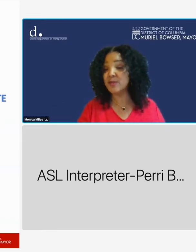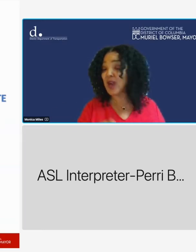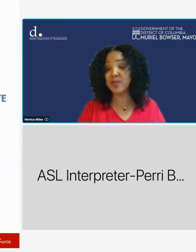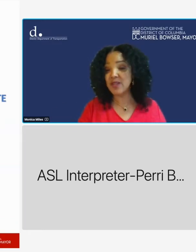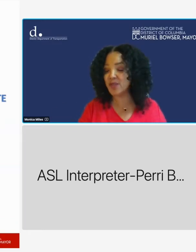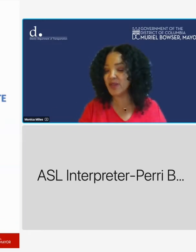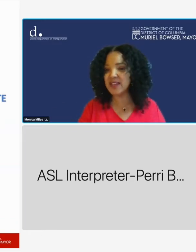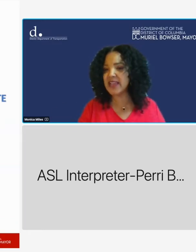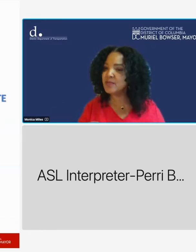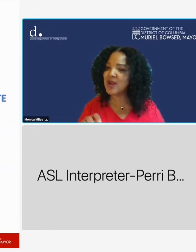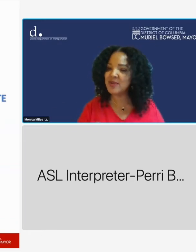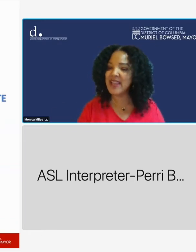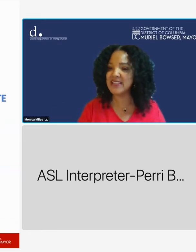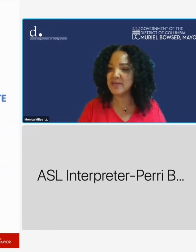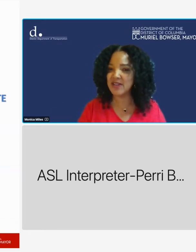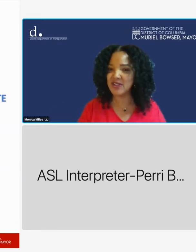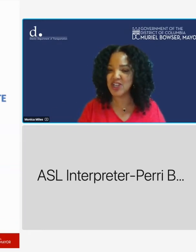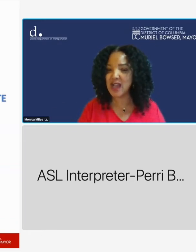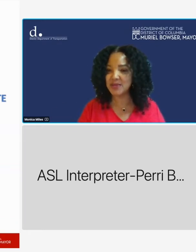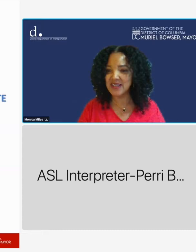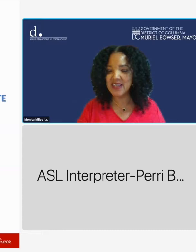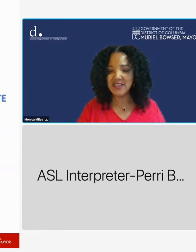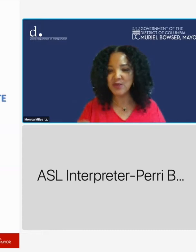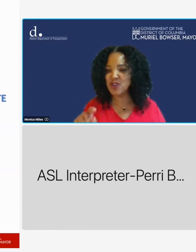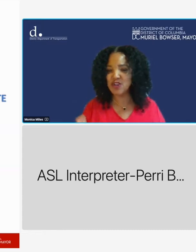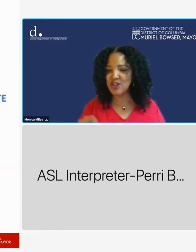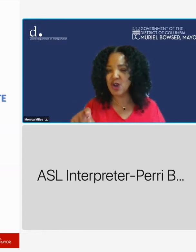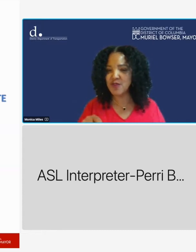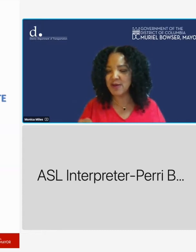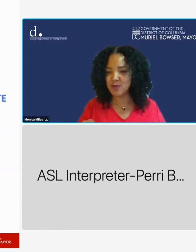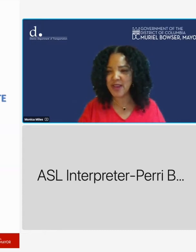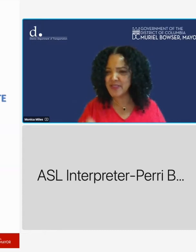properly billing and improperly estimating on jobs so if you don't know your overhead rate that